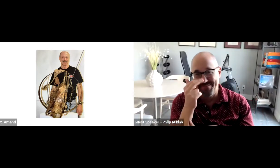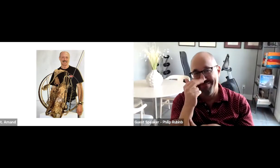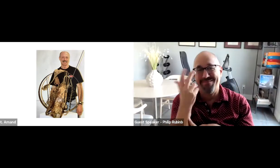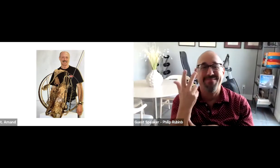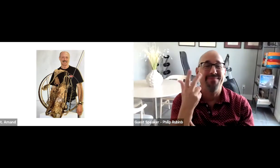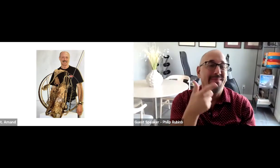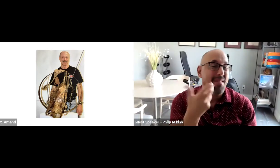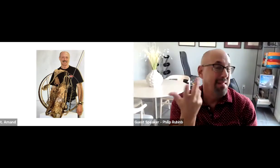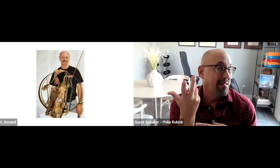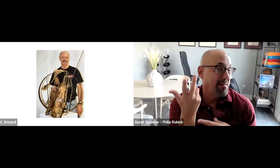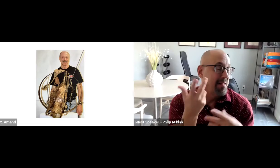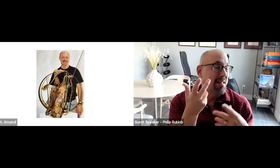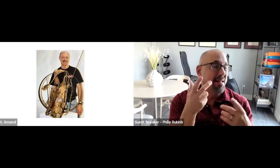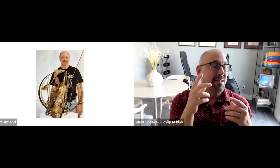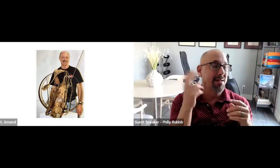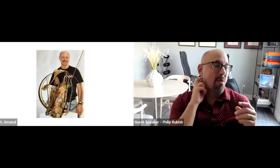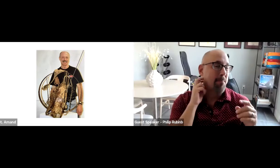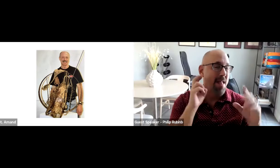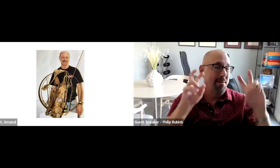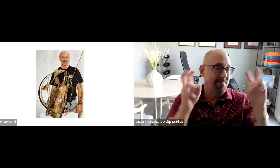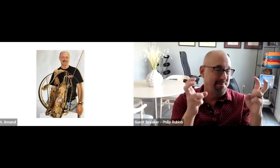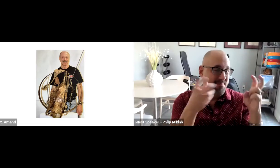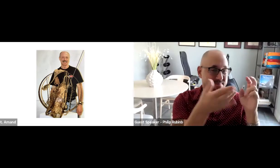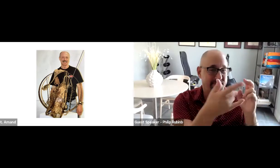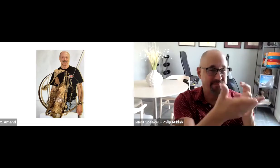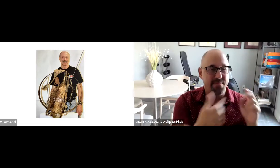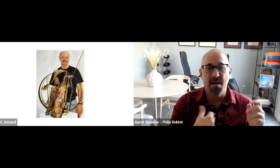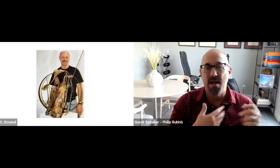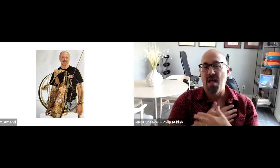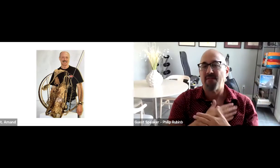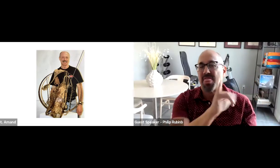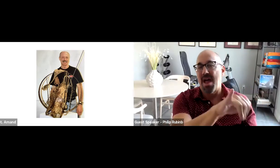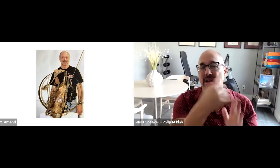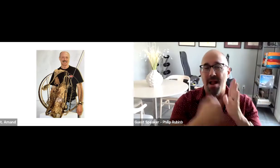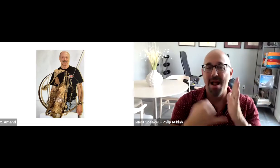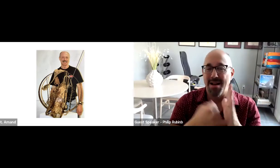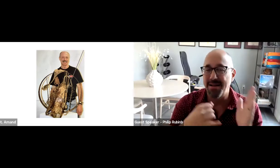all that metal work, was that going to get rusty? I don't know. He was just being tongue-in-cheek about it,